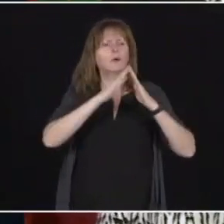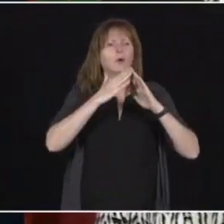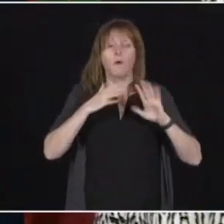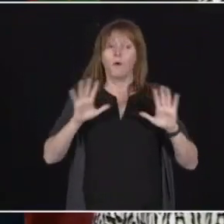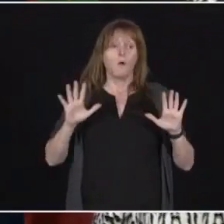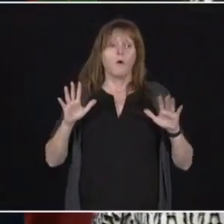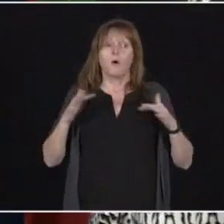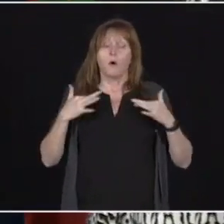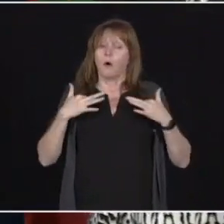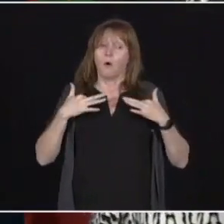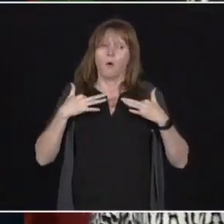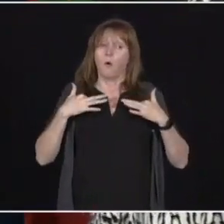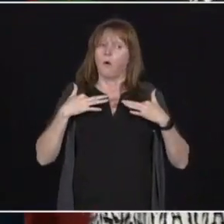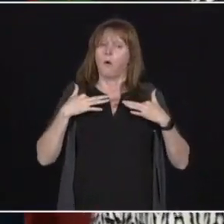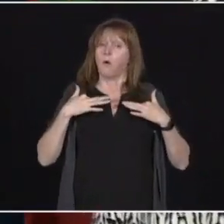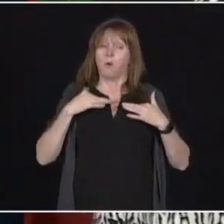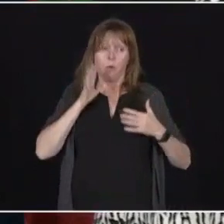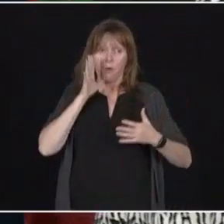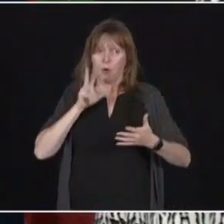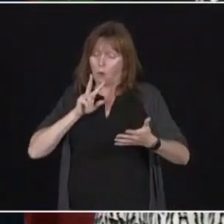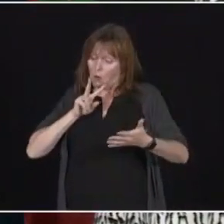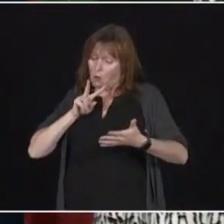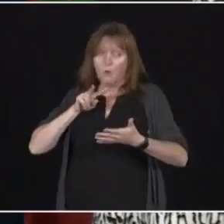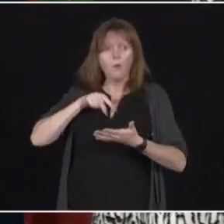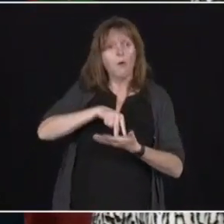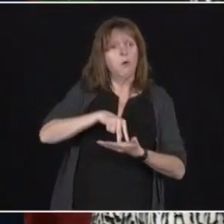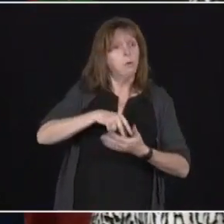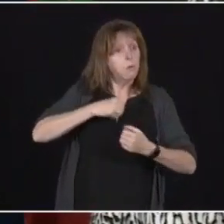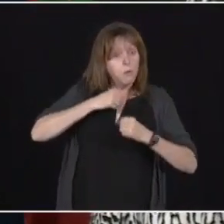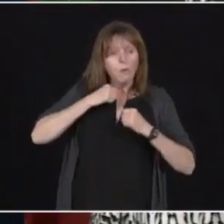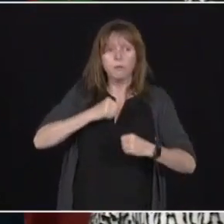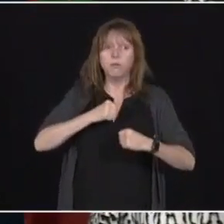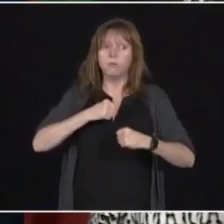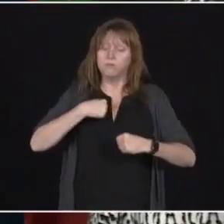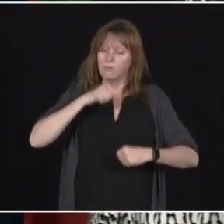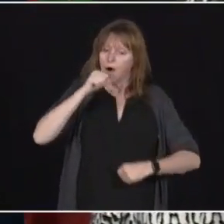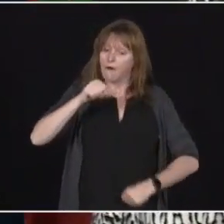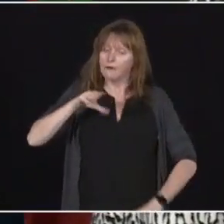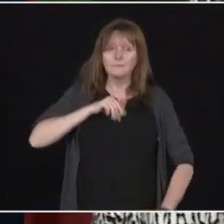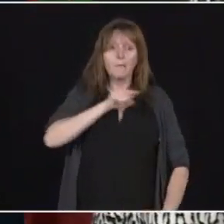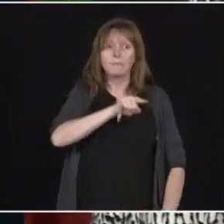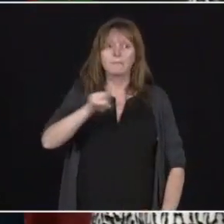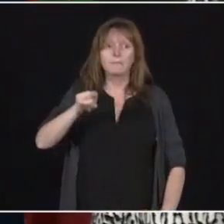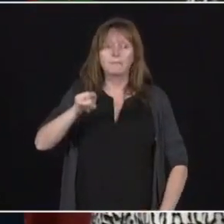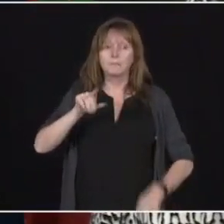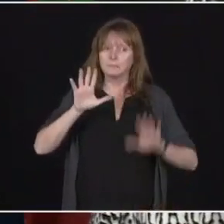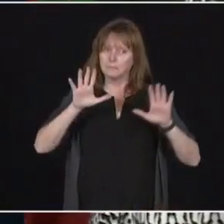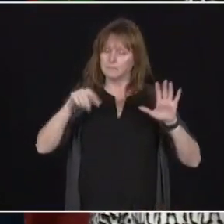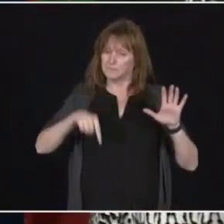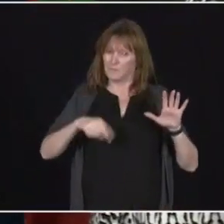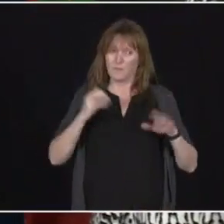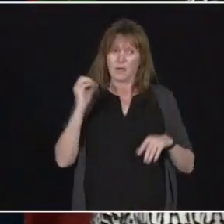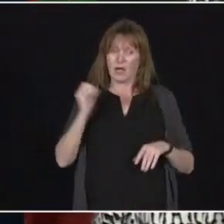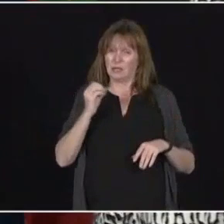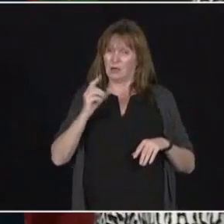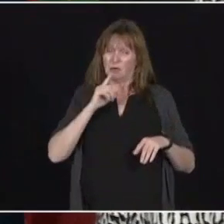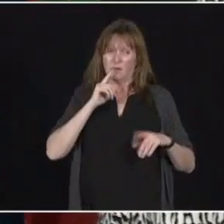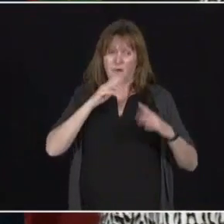remarks towards any committee. I don't care who it is. I will come delegates other bricks on them because we have the most multicultural province